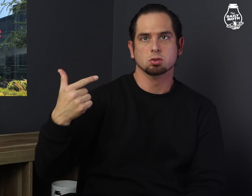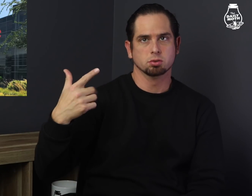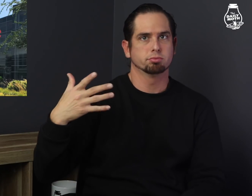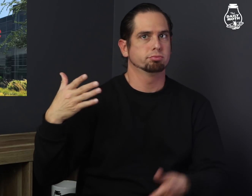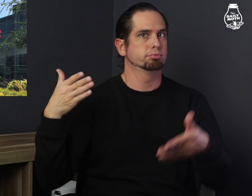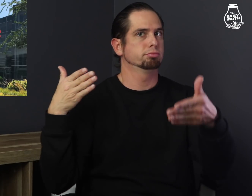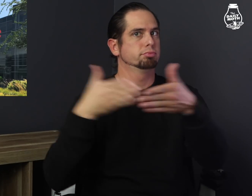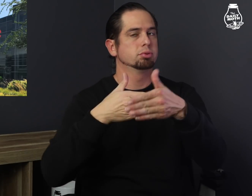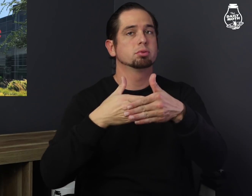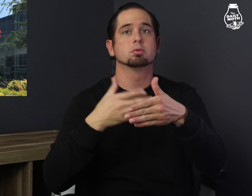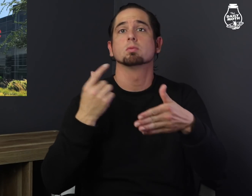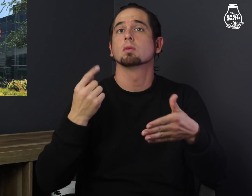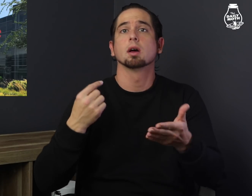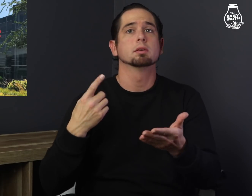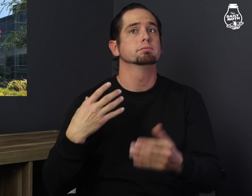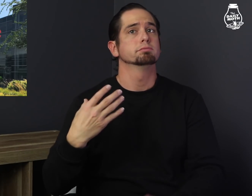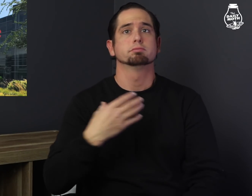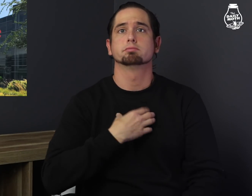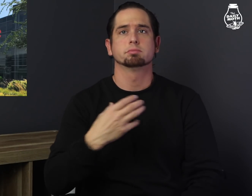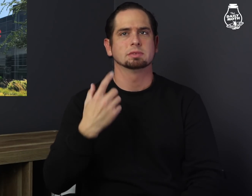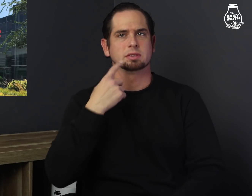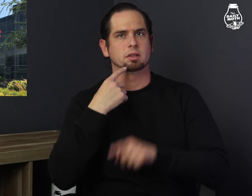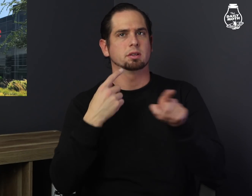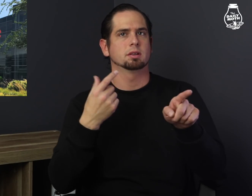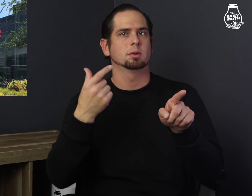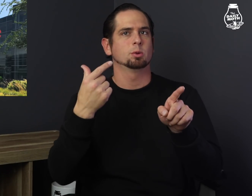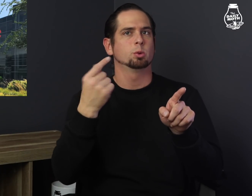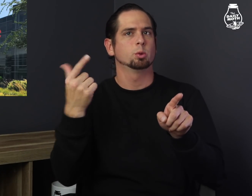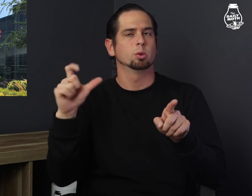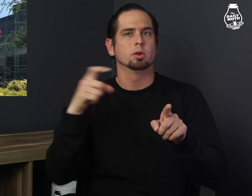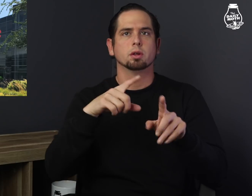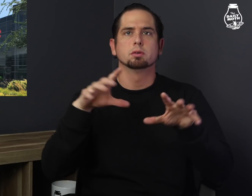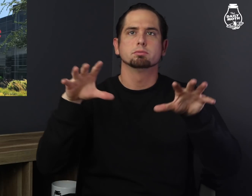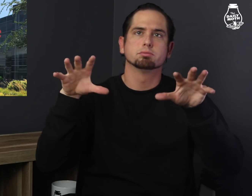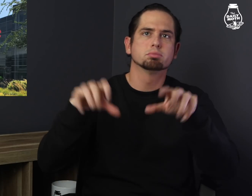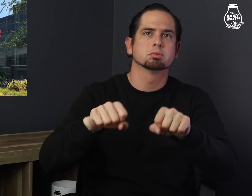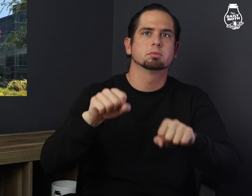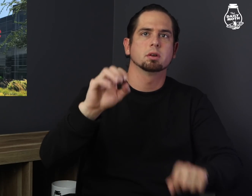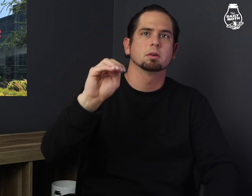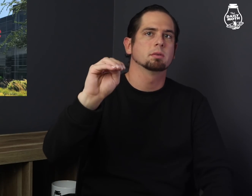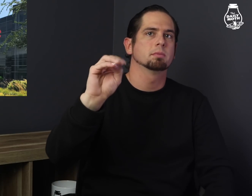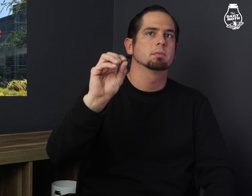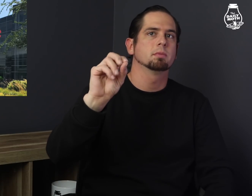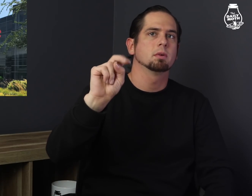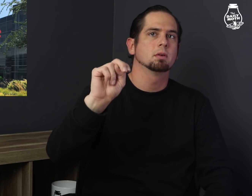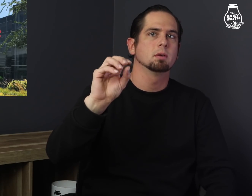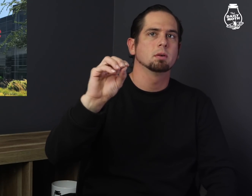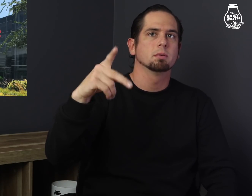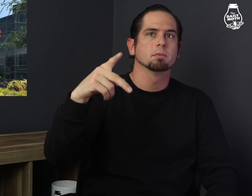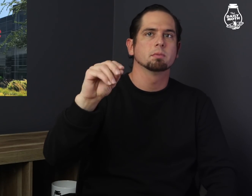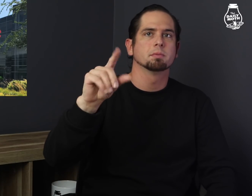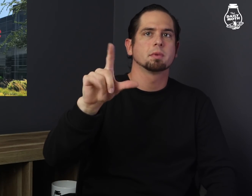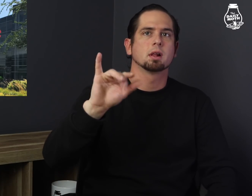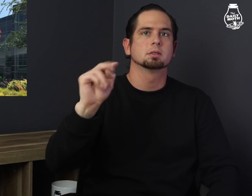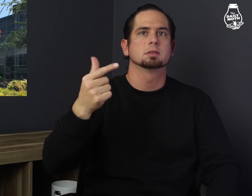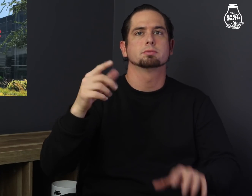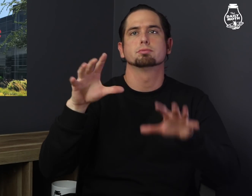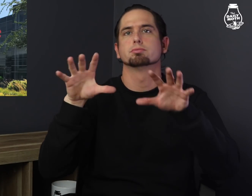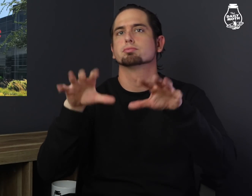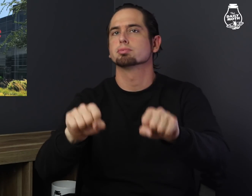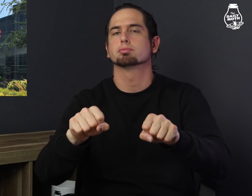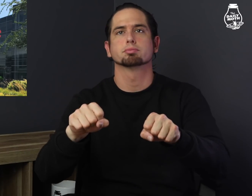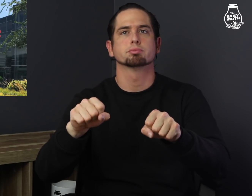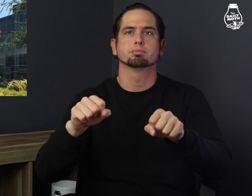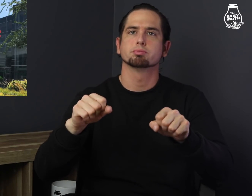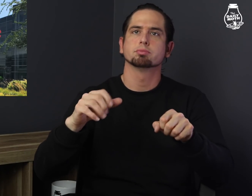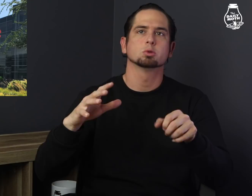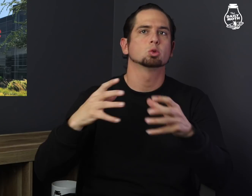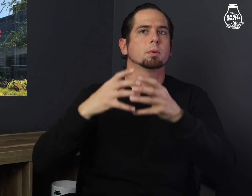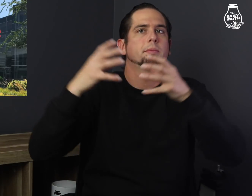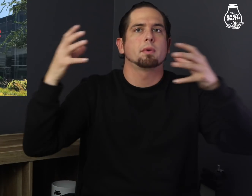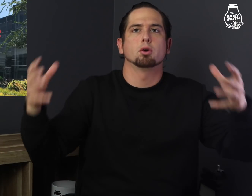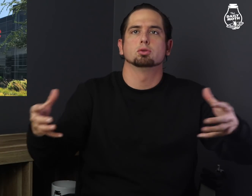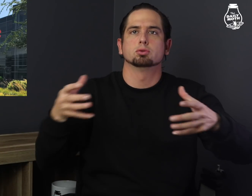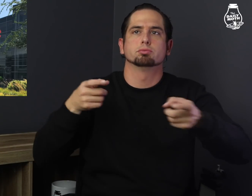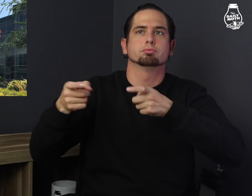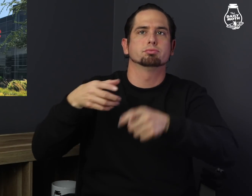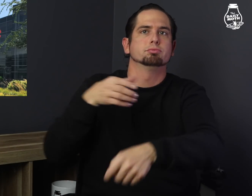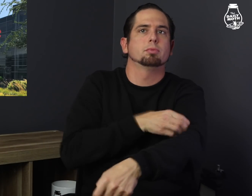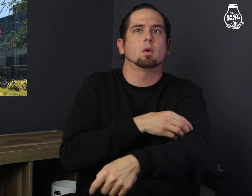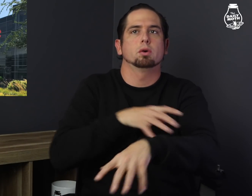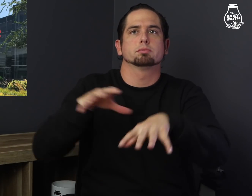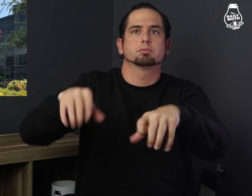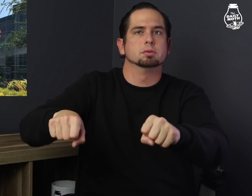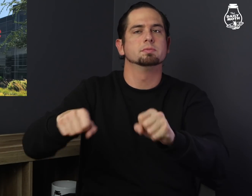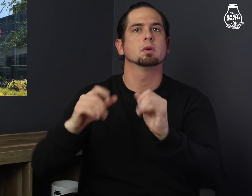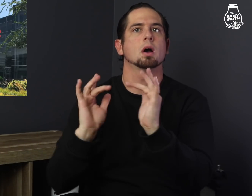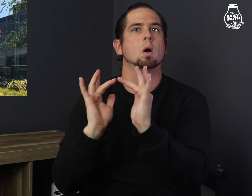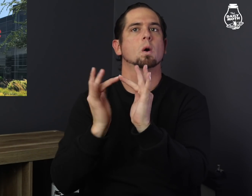general in the lawsuit to argue that Google is monopolizing